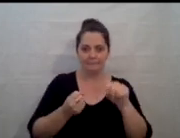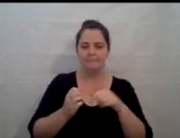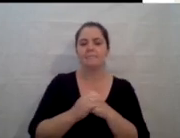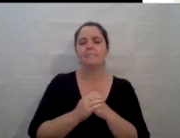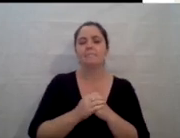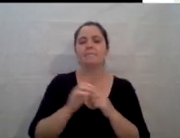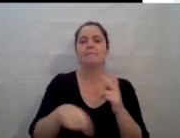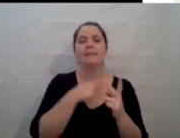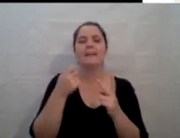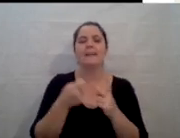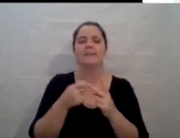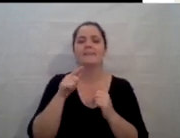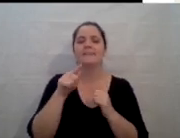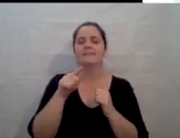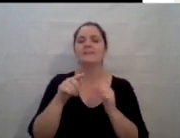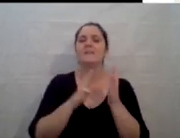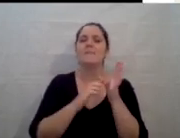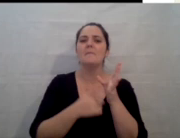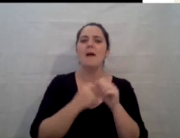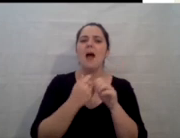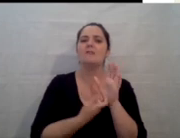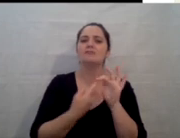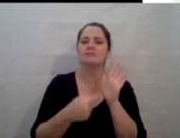If we go to the next slide here by Margaret Cilento,